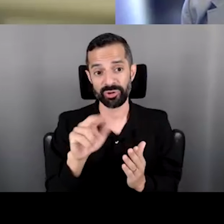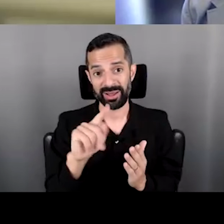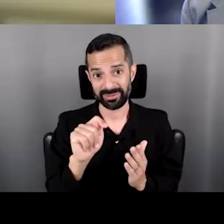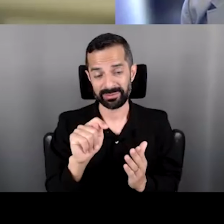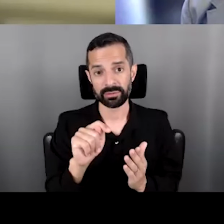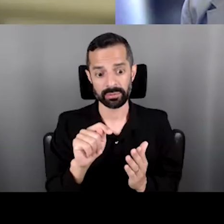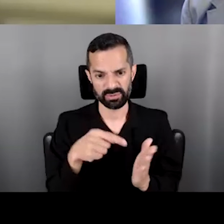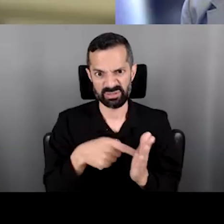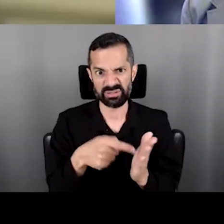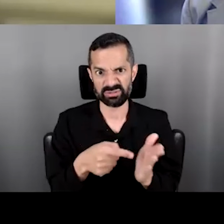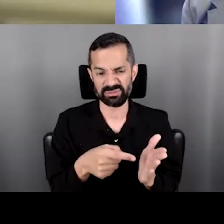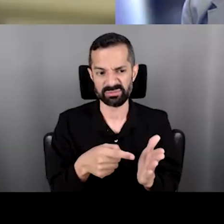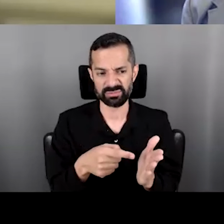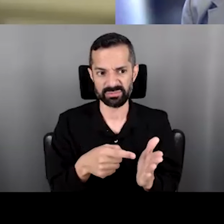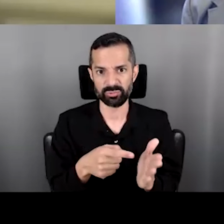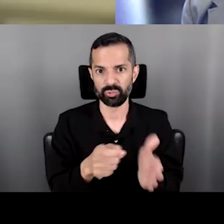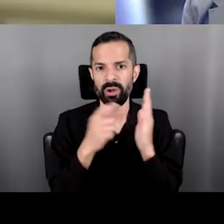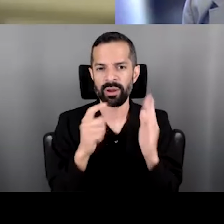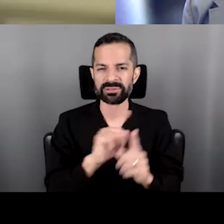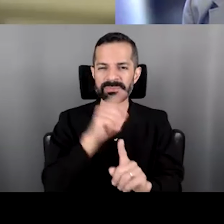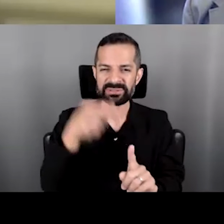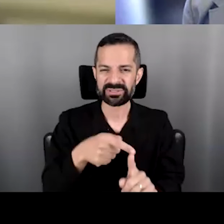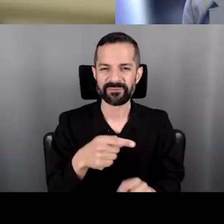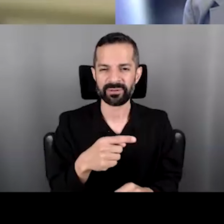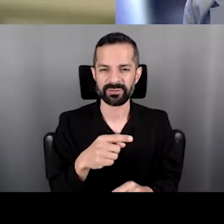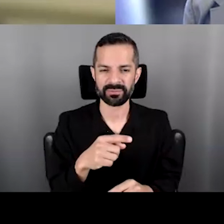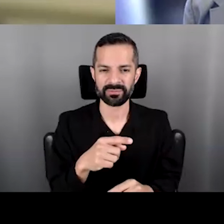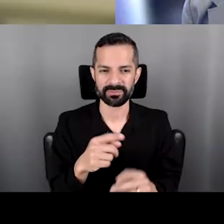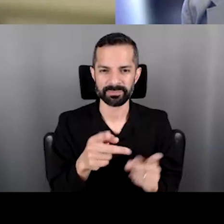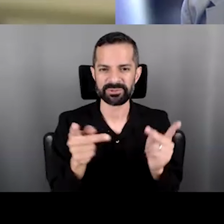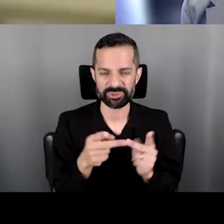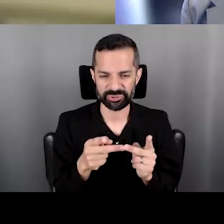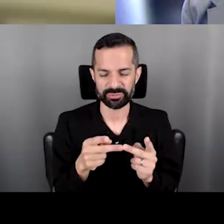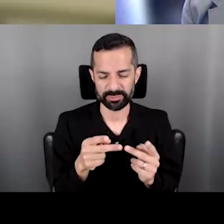And for example, a categorically funded classified position